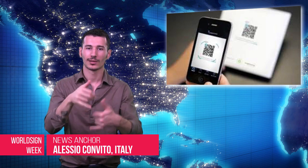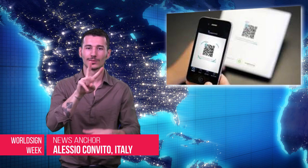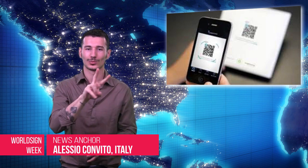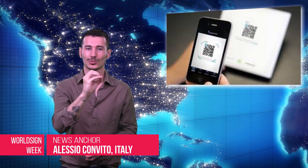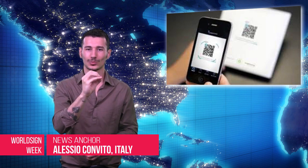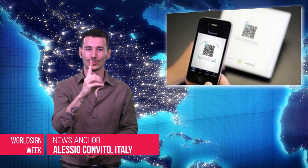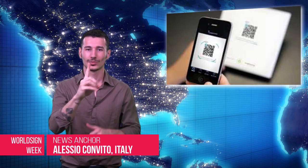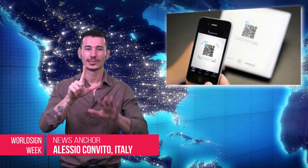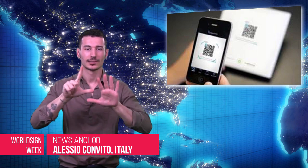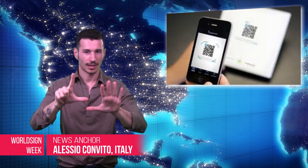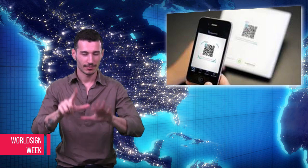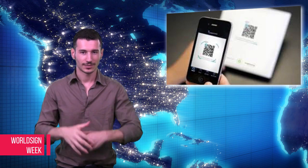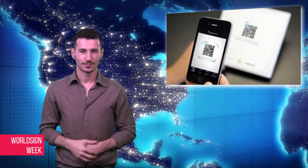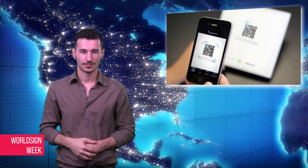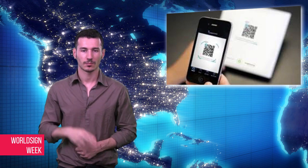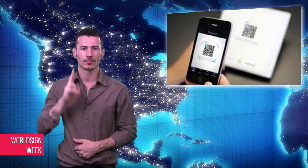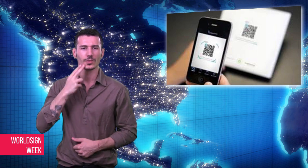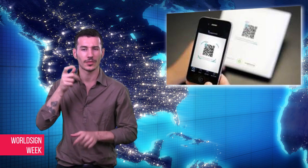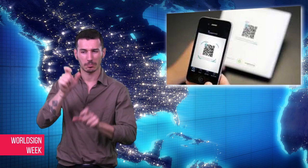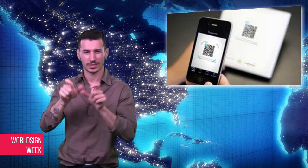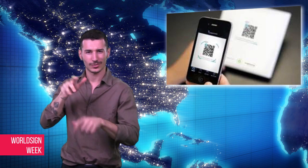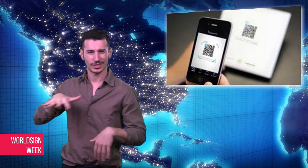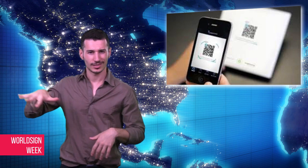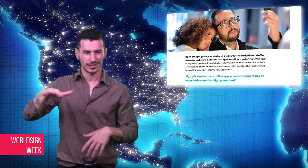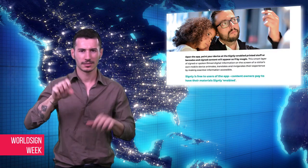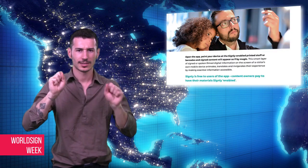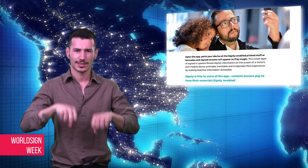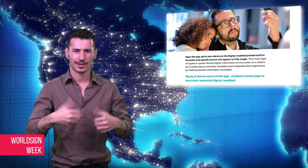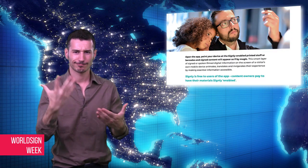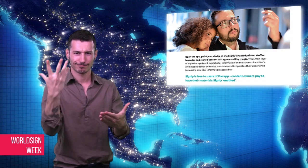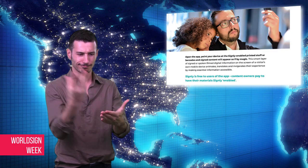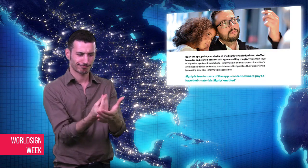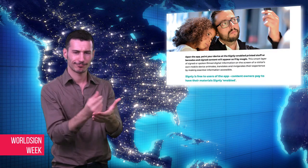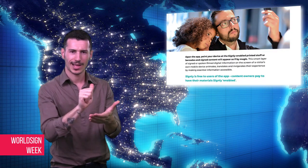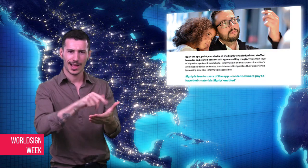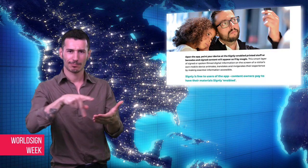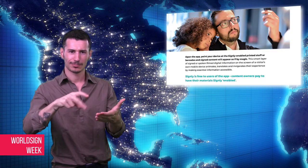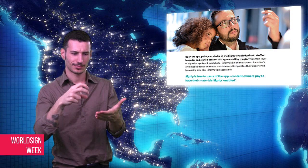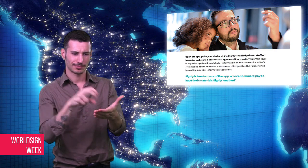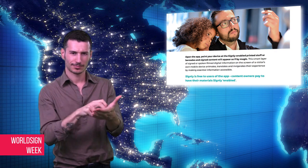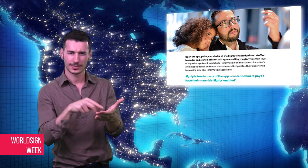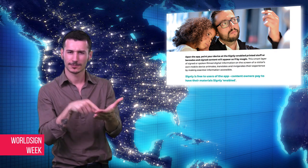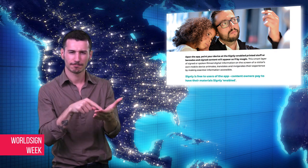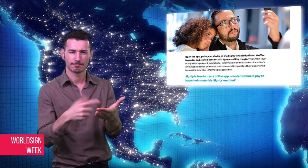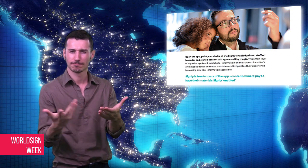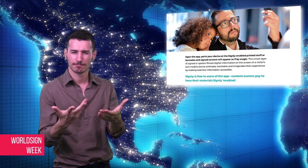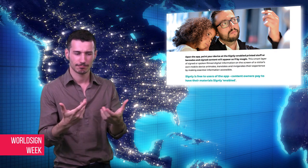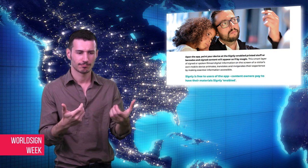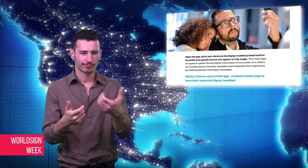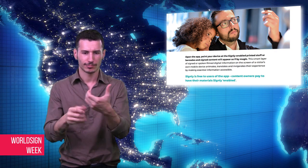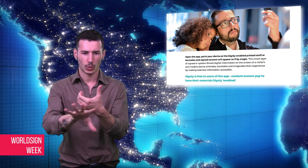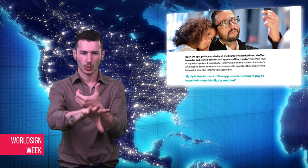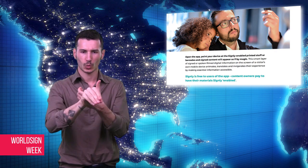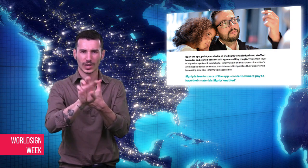Signly app on smartphones to point at displays that have Signly barcodes and